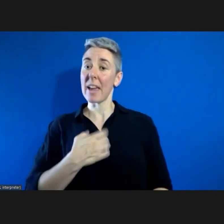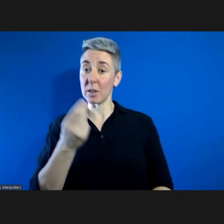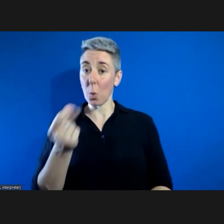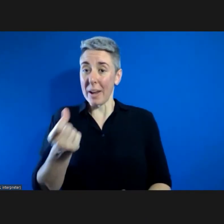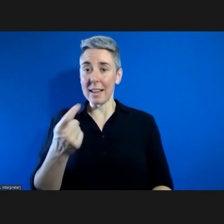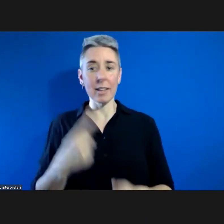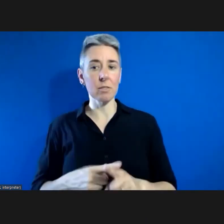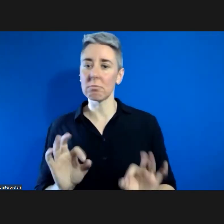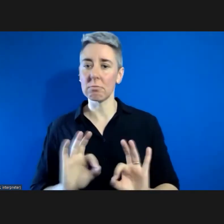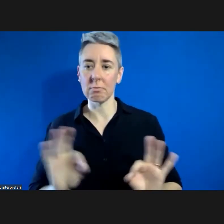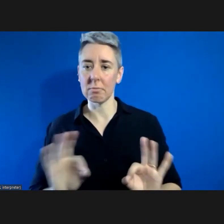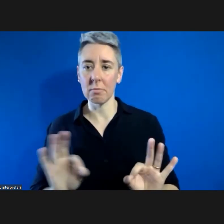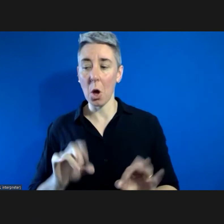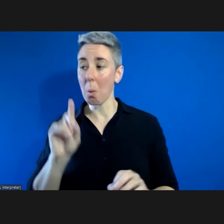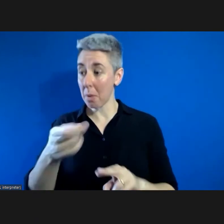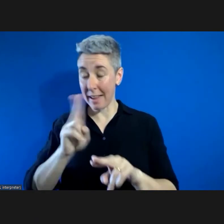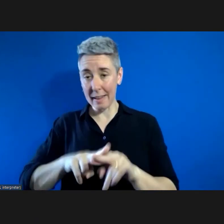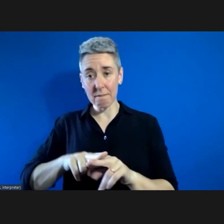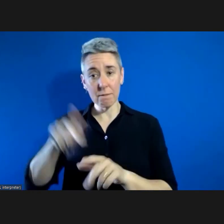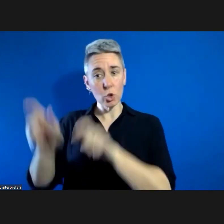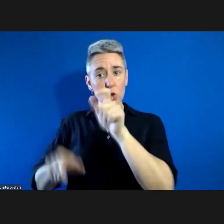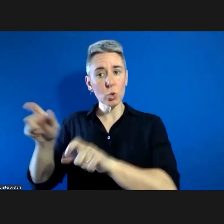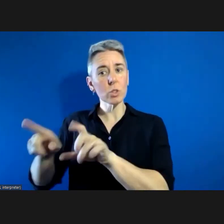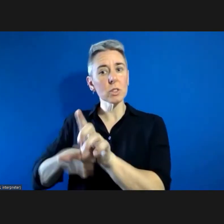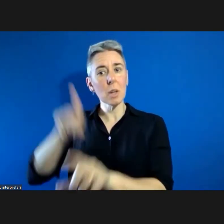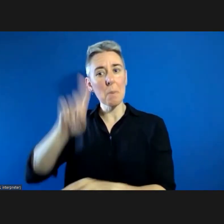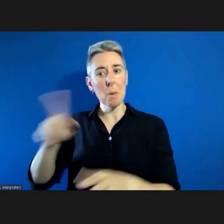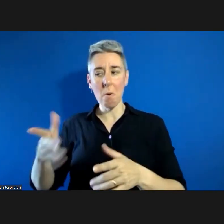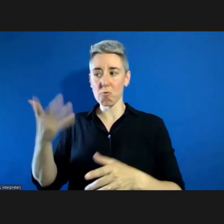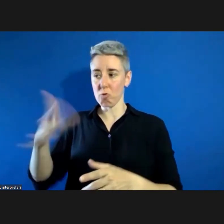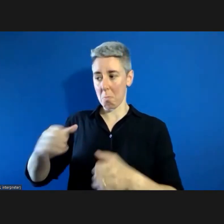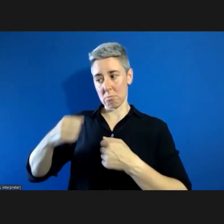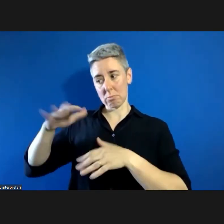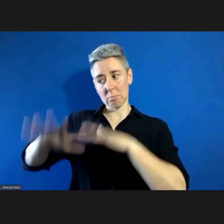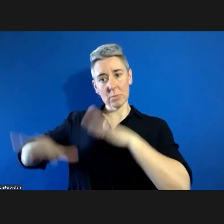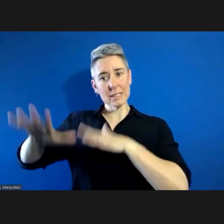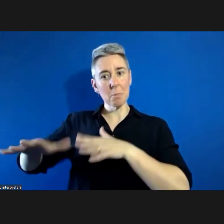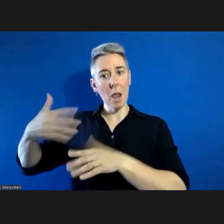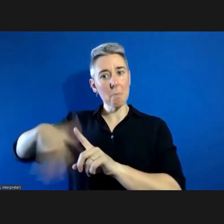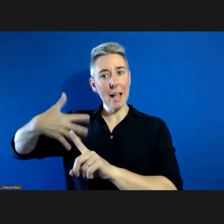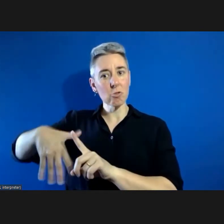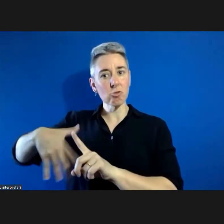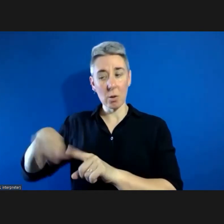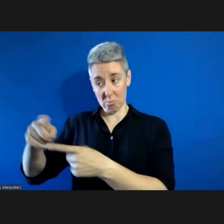students coming in from similar backgrounds? Even now, we've got students who, like me back